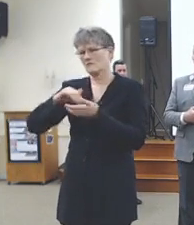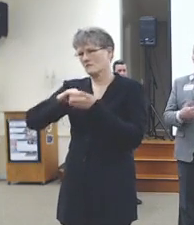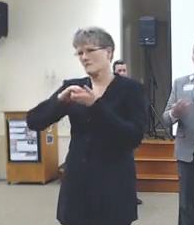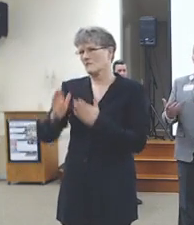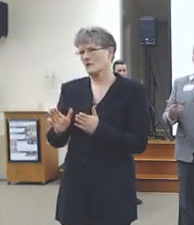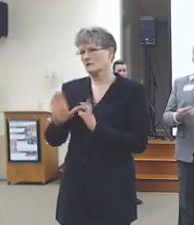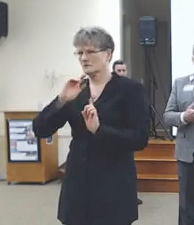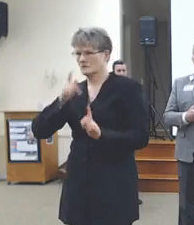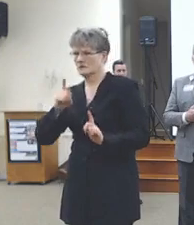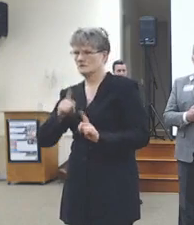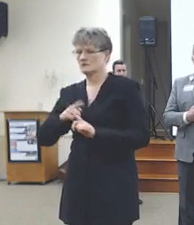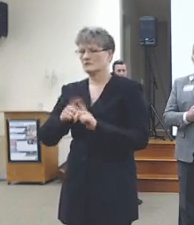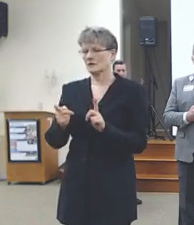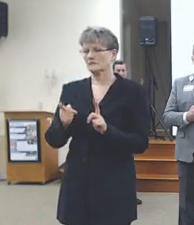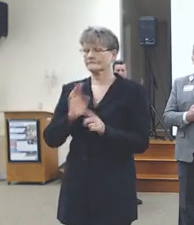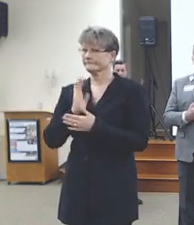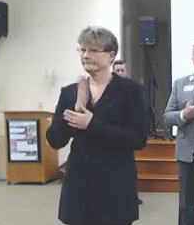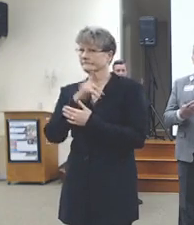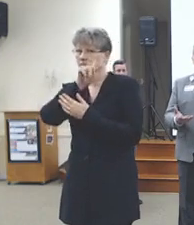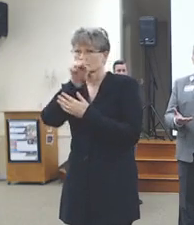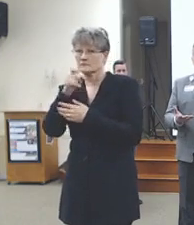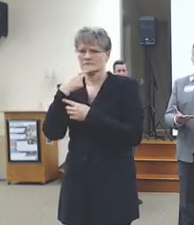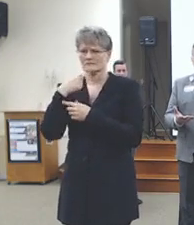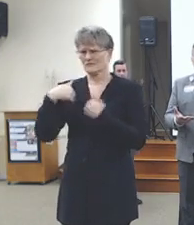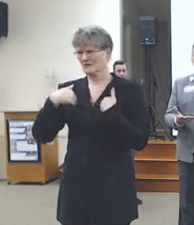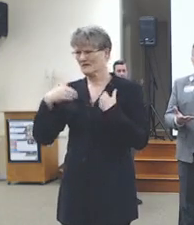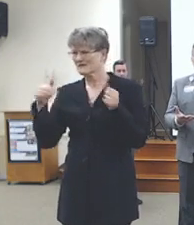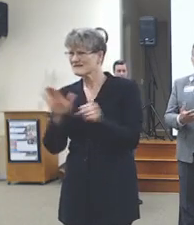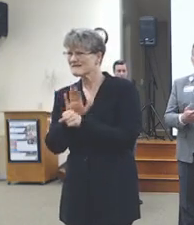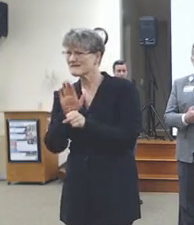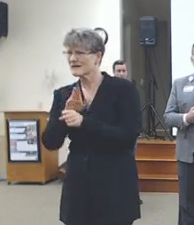question continues to be asked about do we have enough protective equipment and